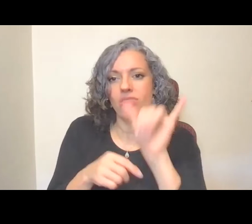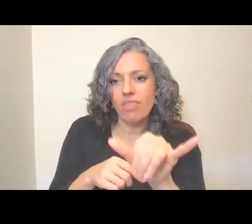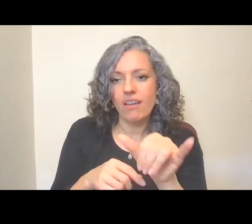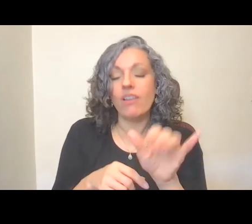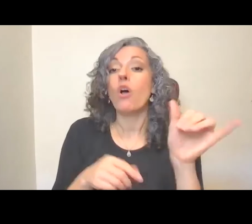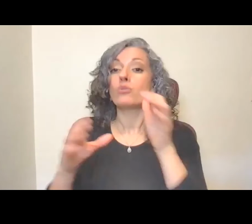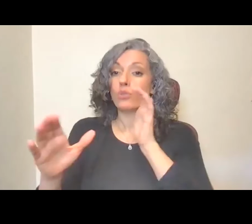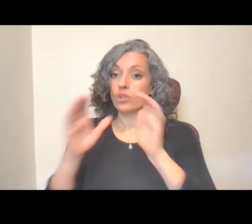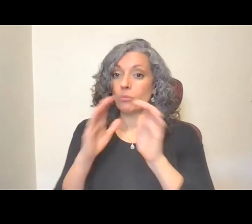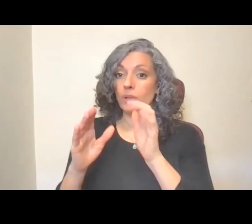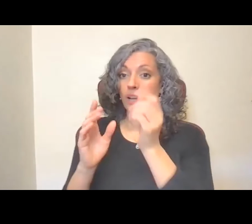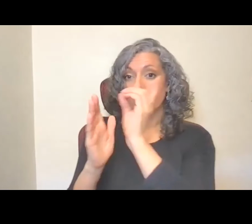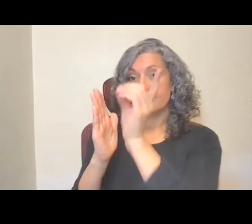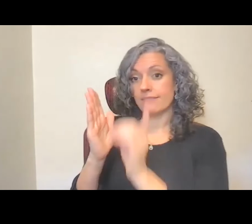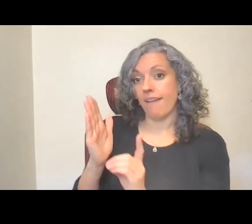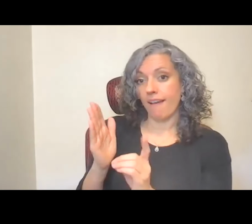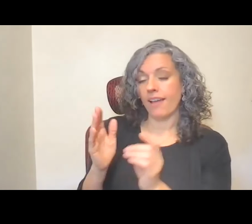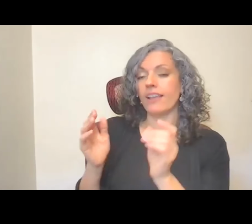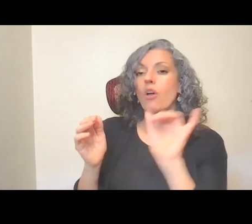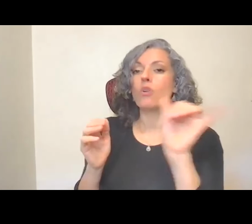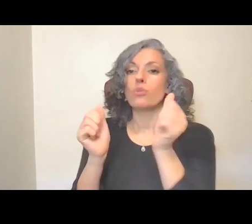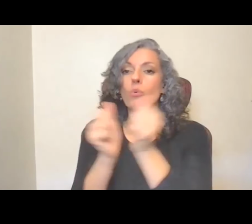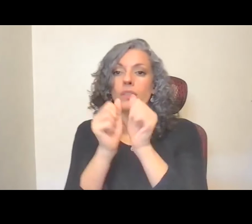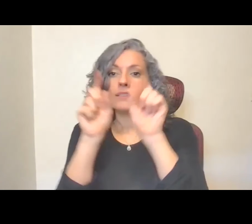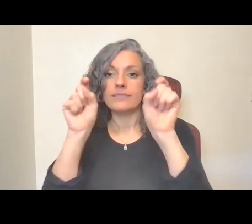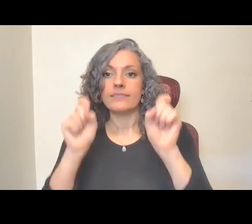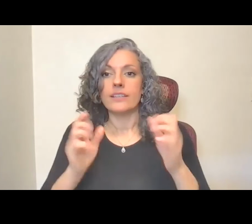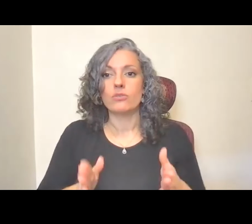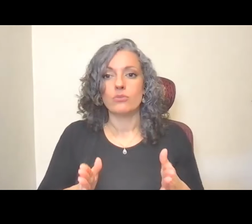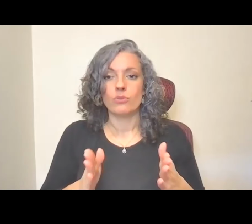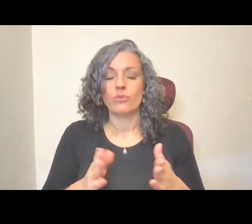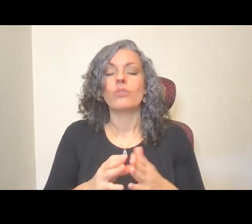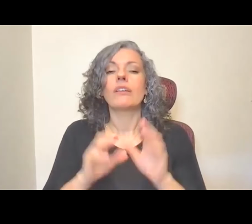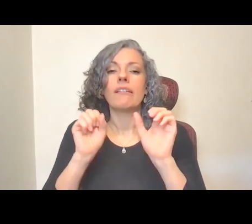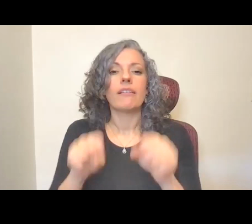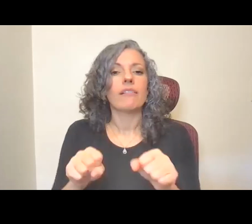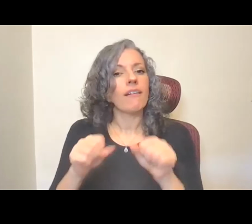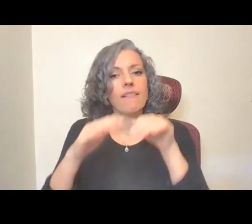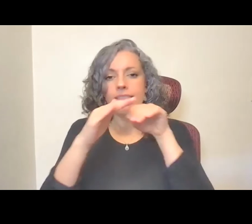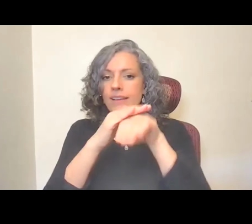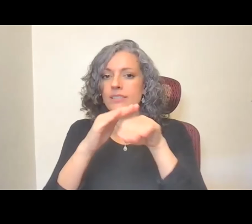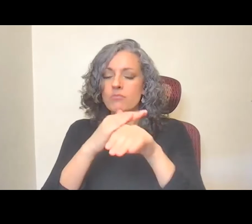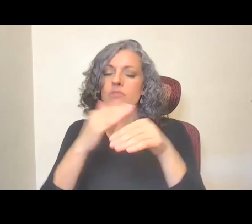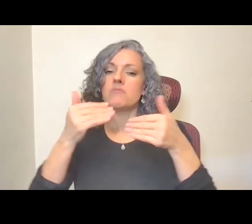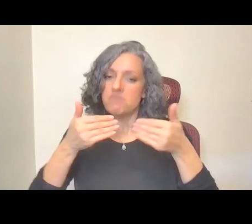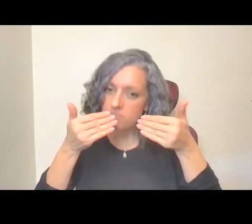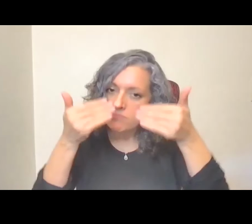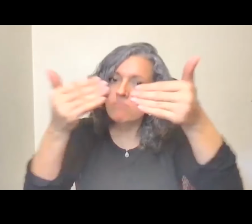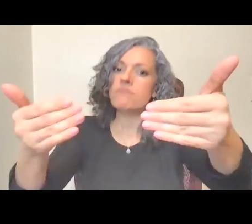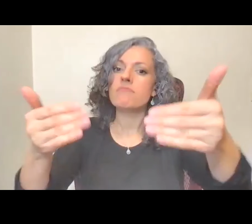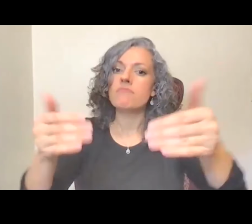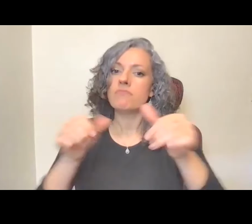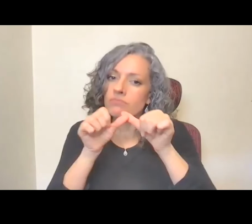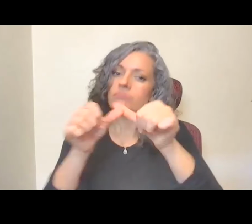and with the tester. So that together we can push accessibility forward and making sure it's, kind of,